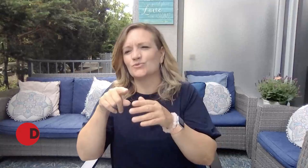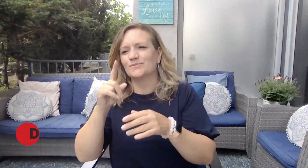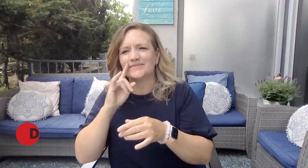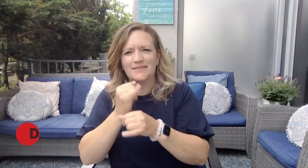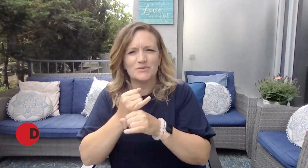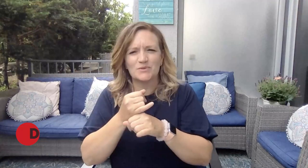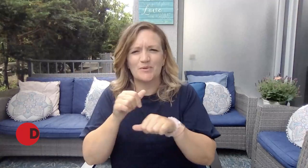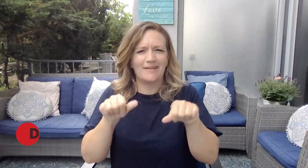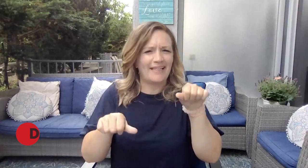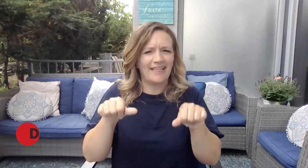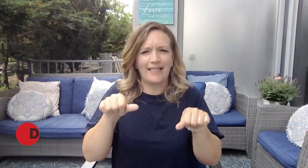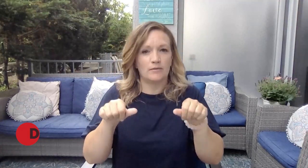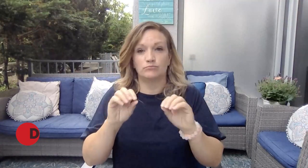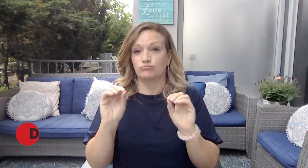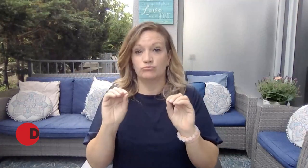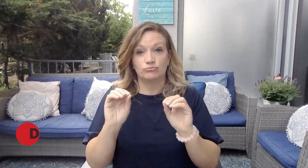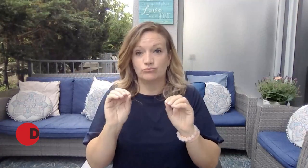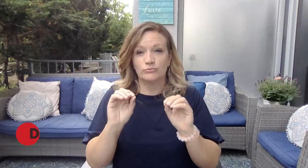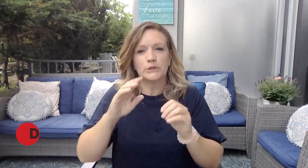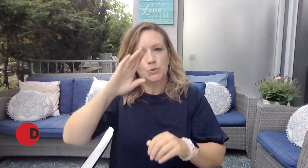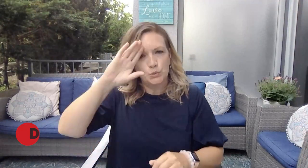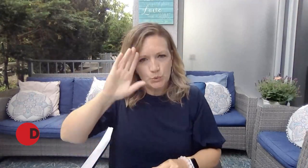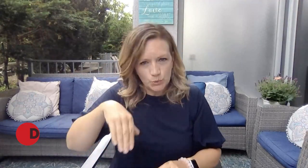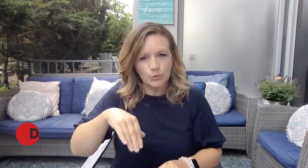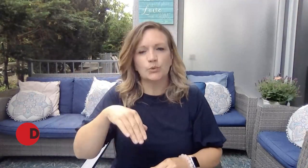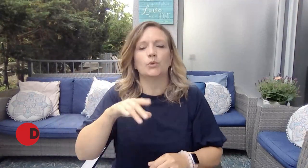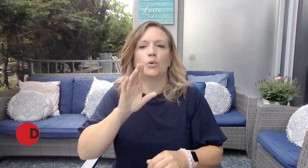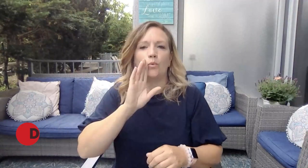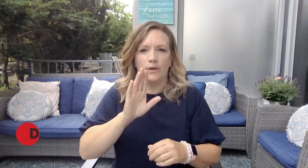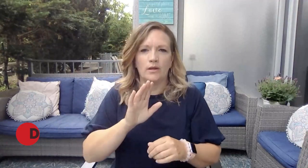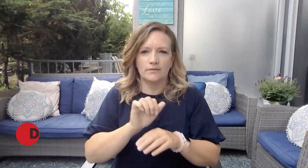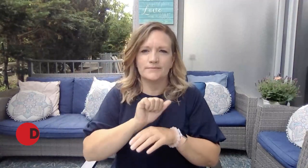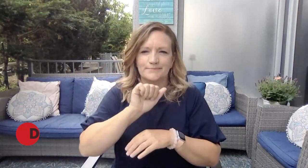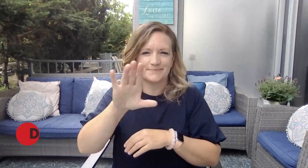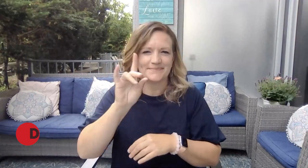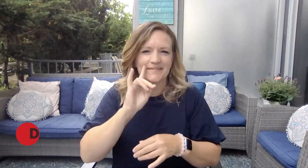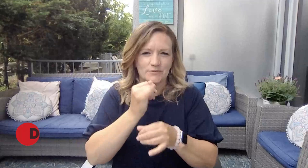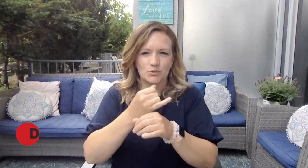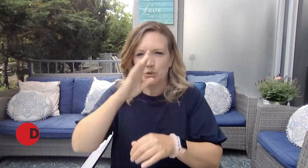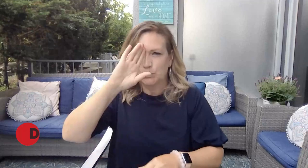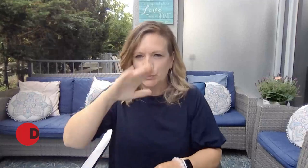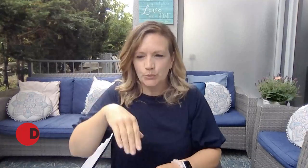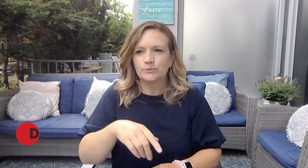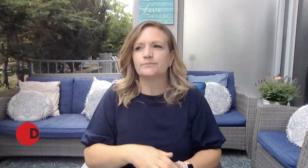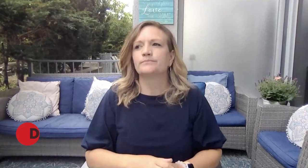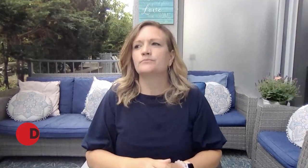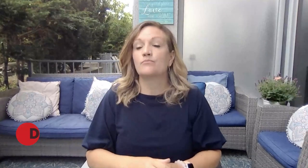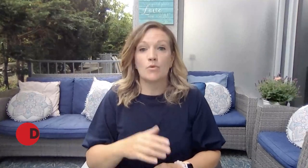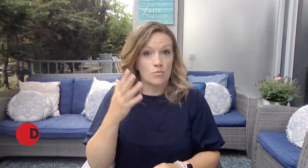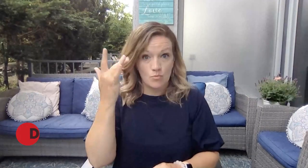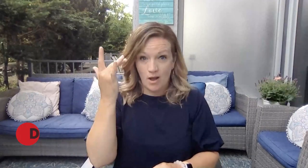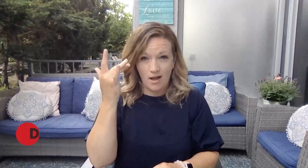to send him to mainstream, or a Deaf school, I knew he would go to a Deaf school.